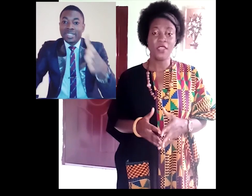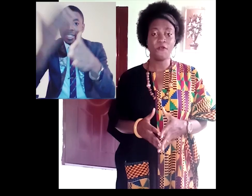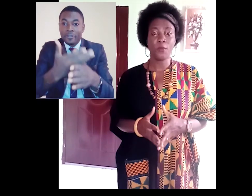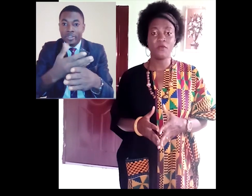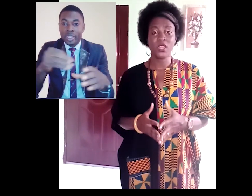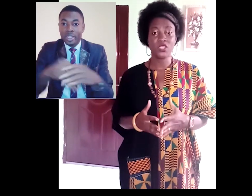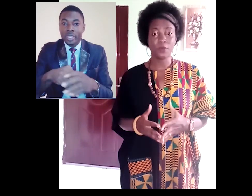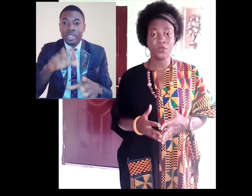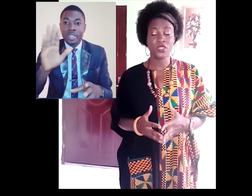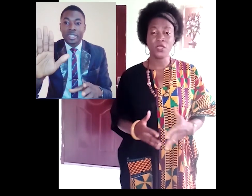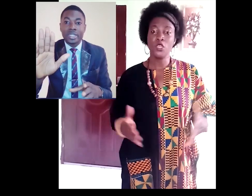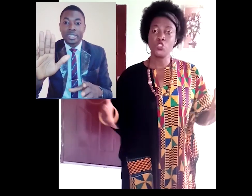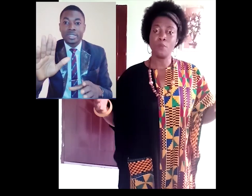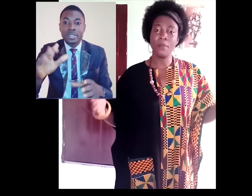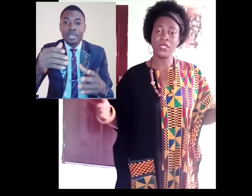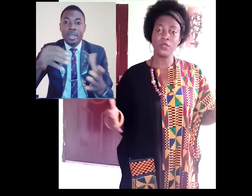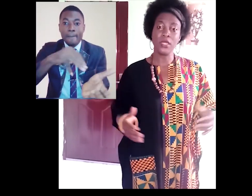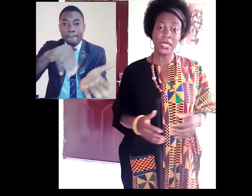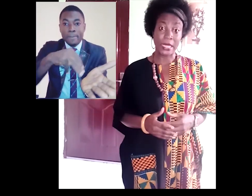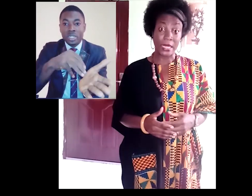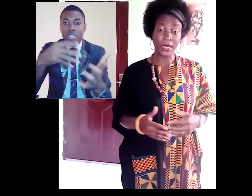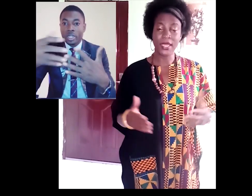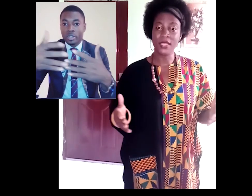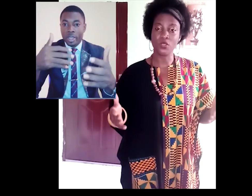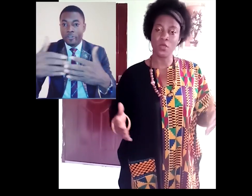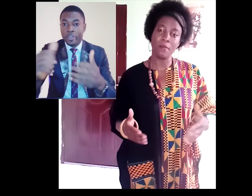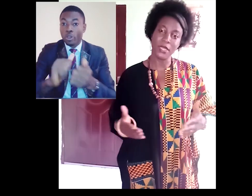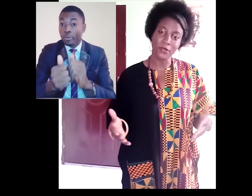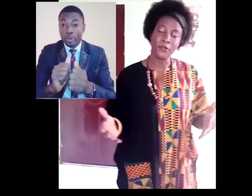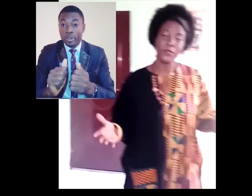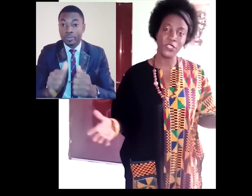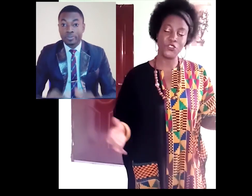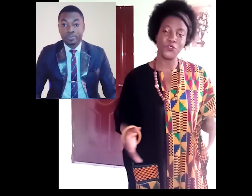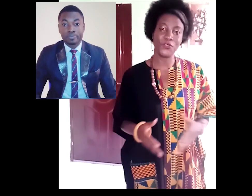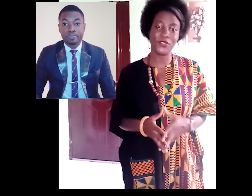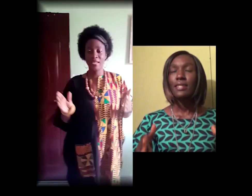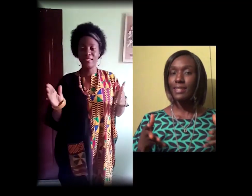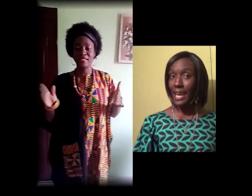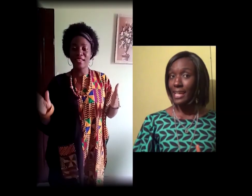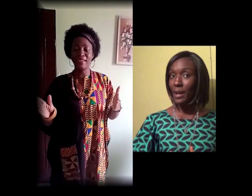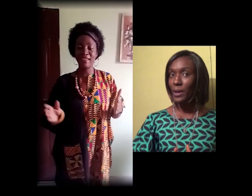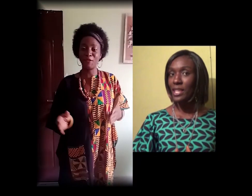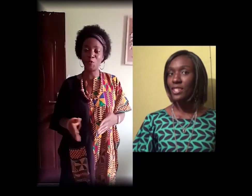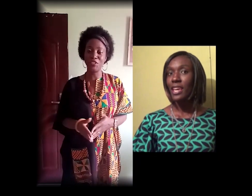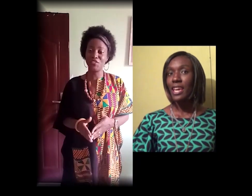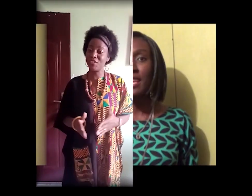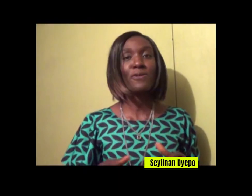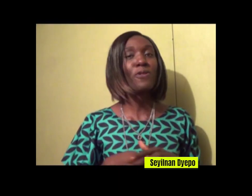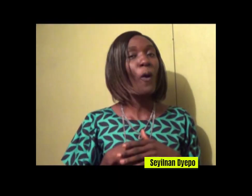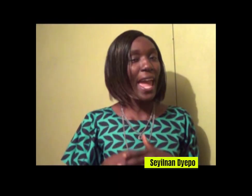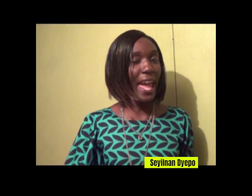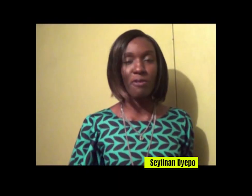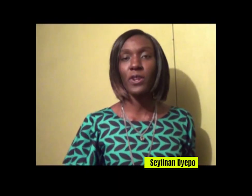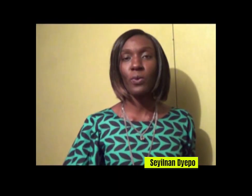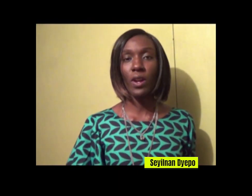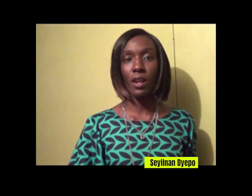in form of an interpreter to meddle in his/her medical issue. Sign language is for everyone!